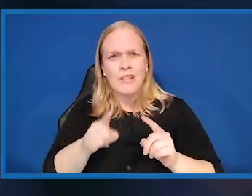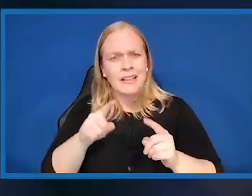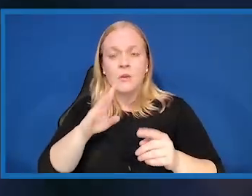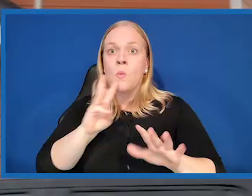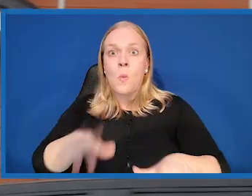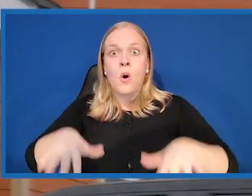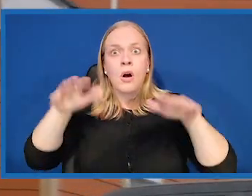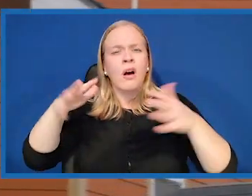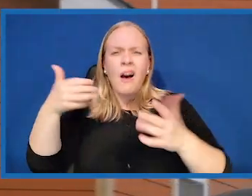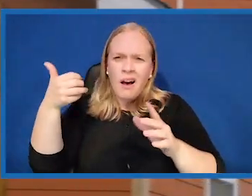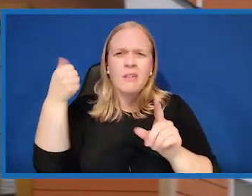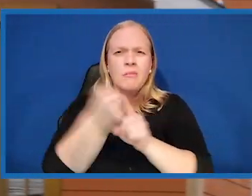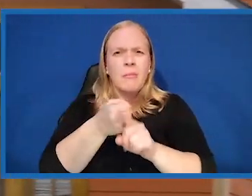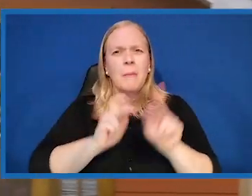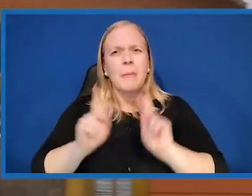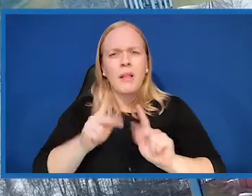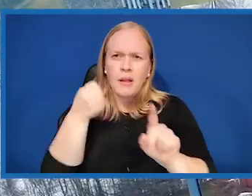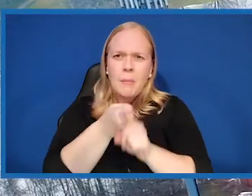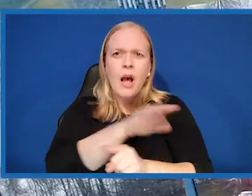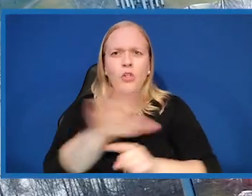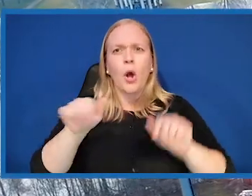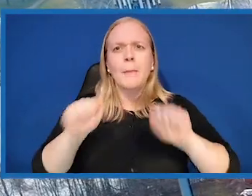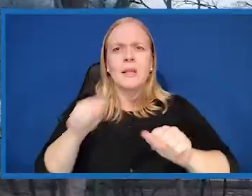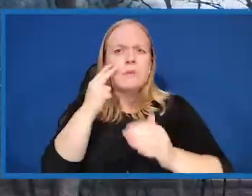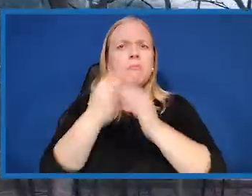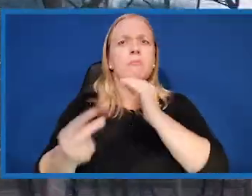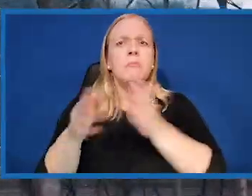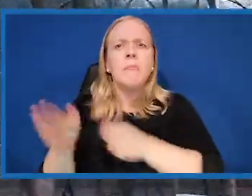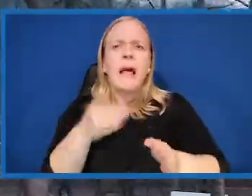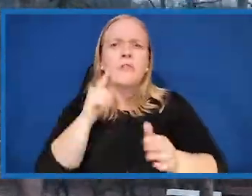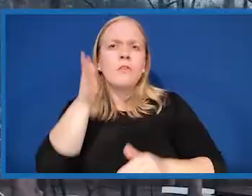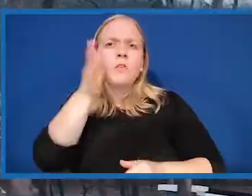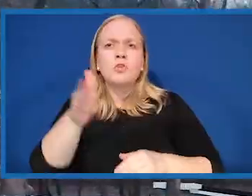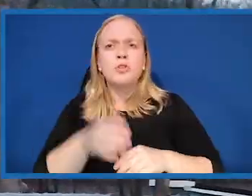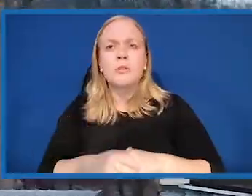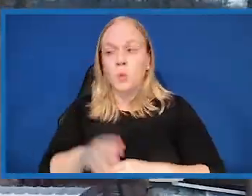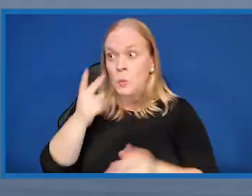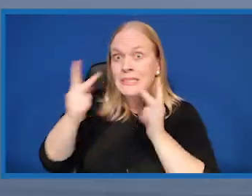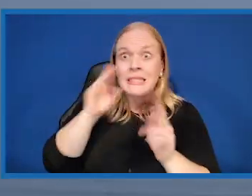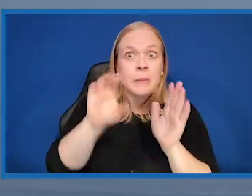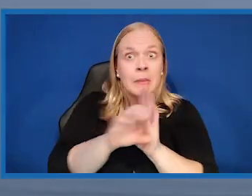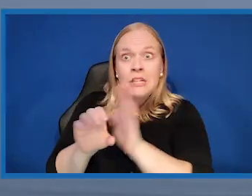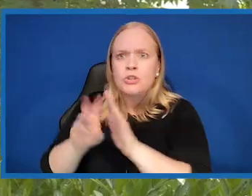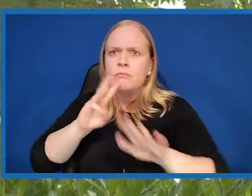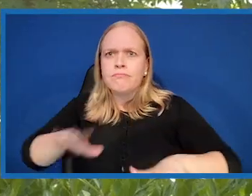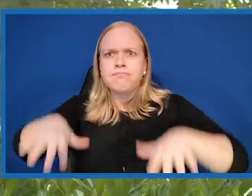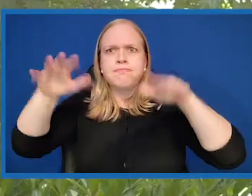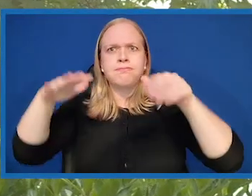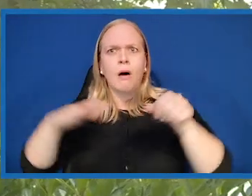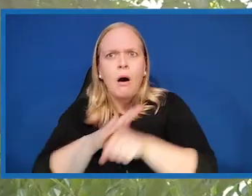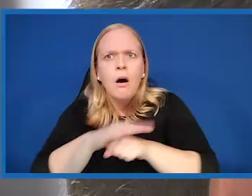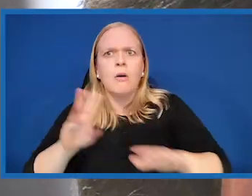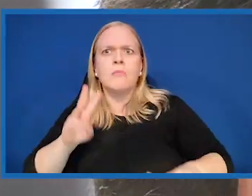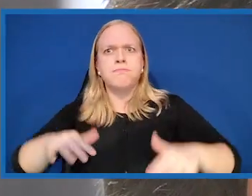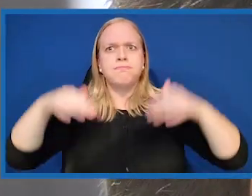I SEE PICTURES OF COASTAL INUNDATION AND FLOODING. YOU START TO REALIZE THE IMPORTANCE OF UNDERSTANDING WHAT SEA LEVEL IS DOING NOW